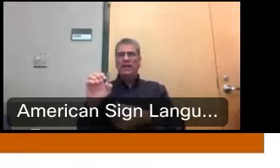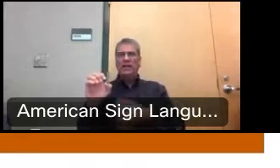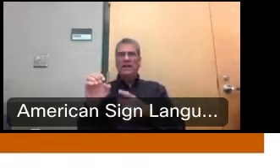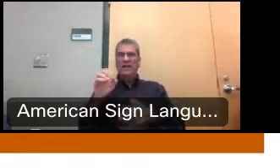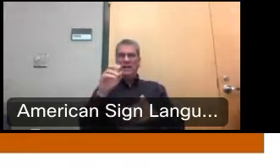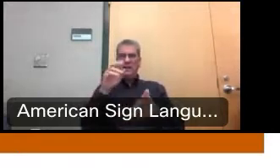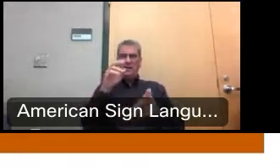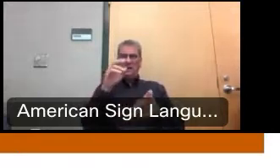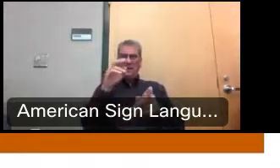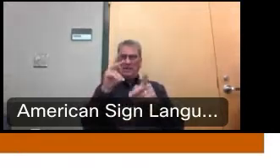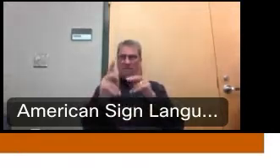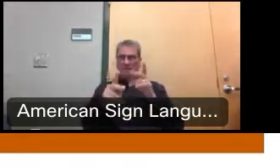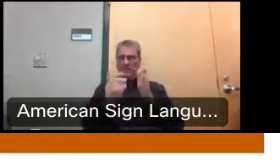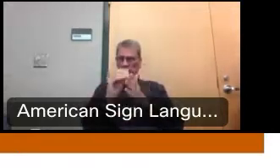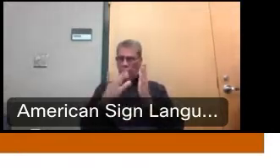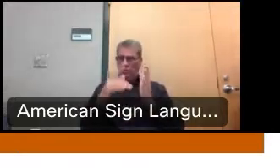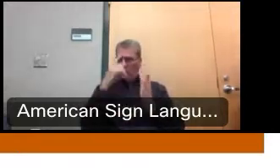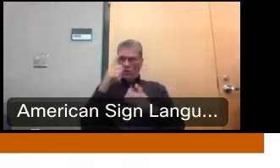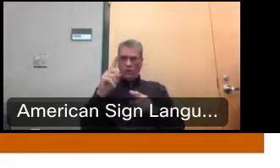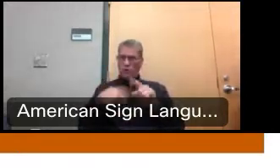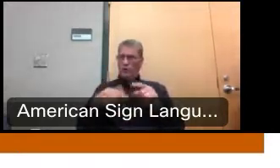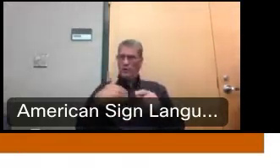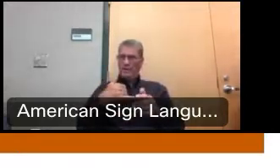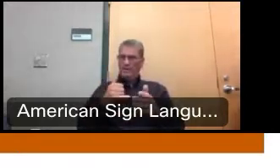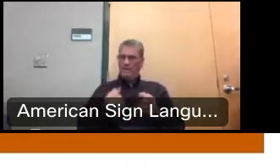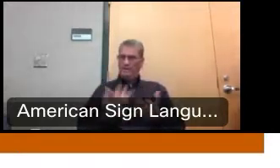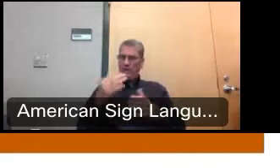consent to sex. Like, we were like, okay, we won like, we're